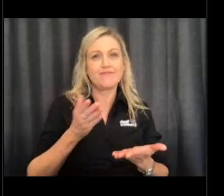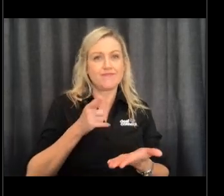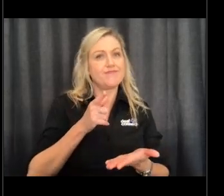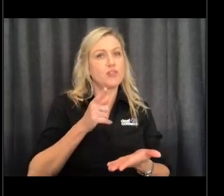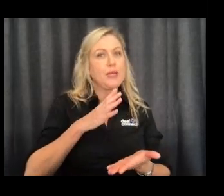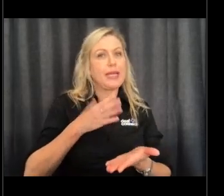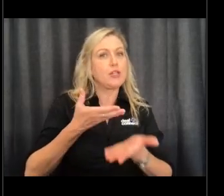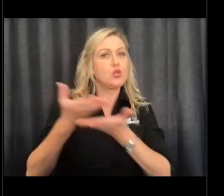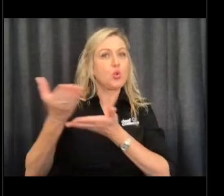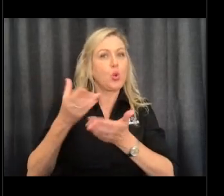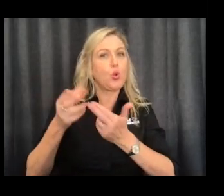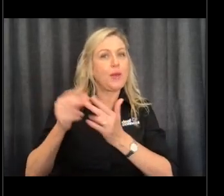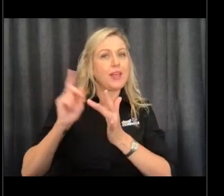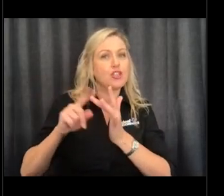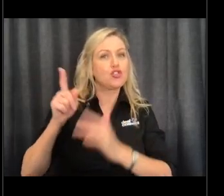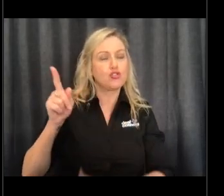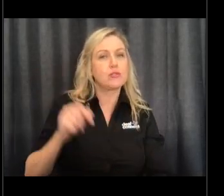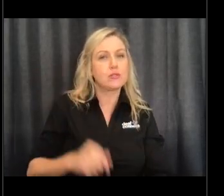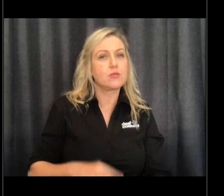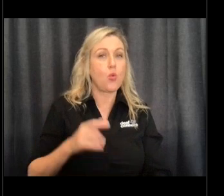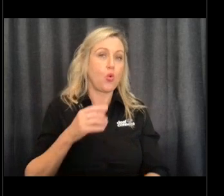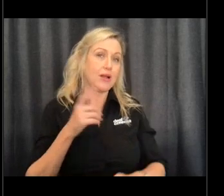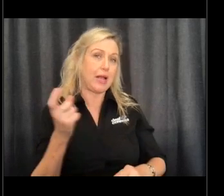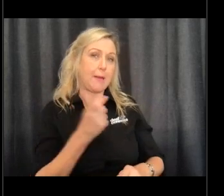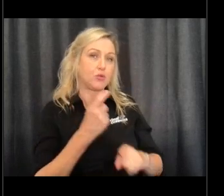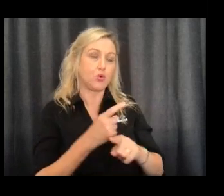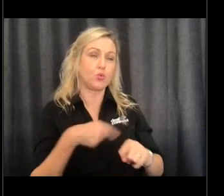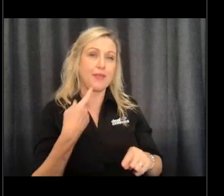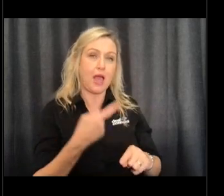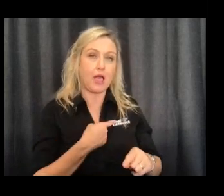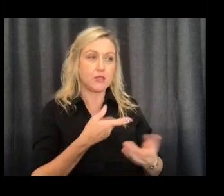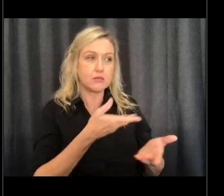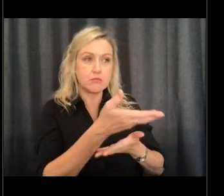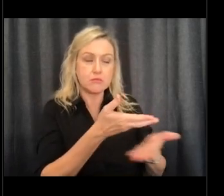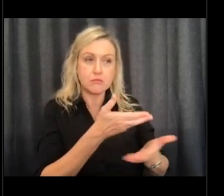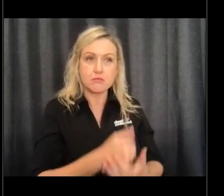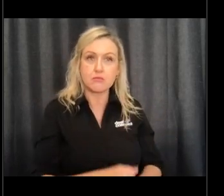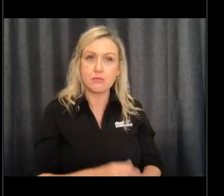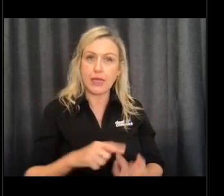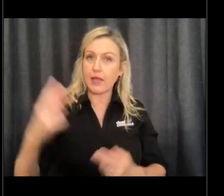people coming to talk to us about, particularly if it gets denied on that basis. Of course.